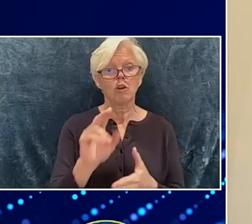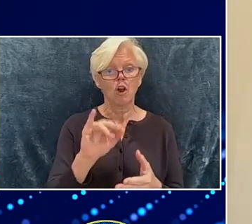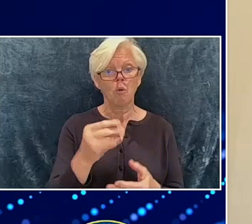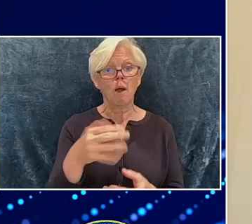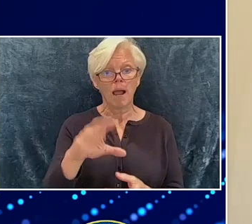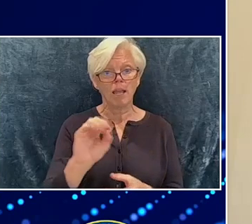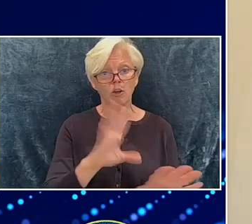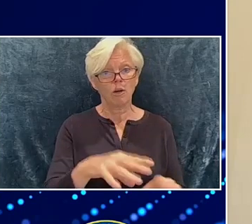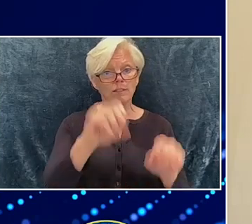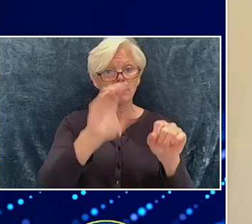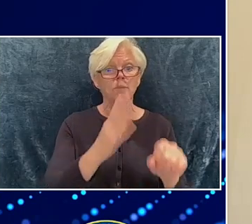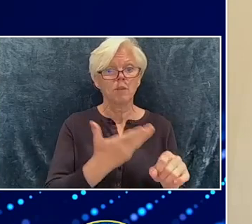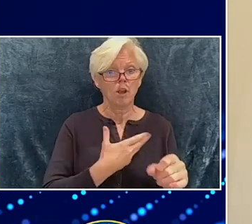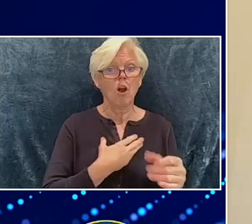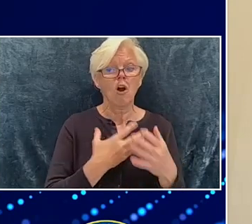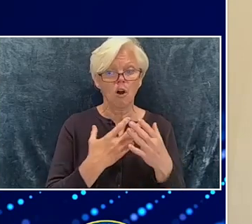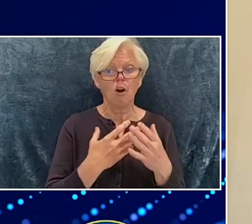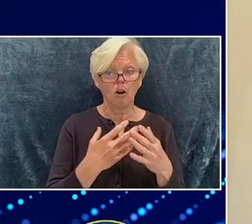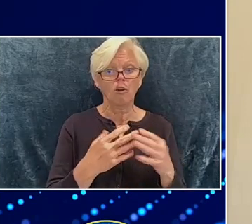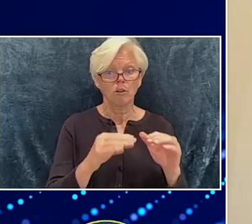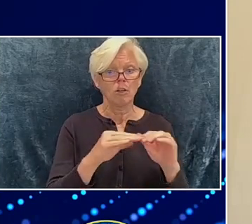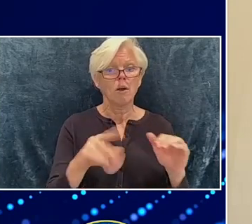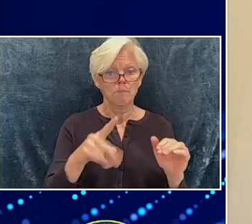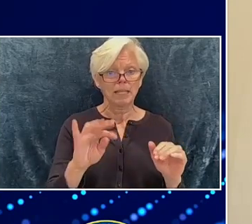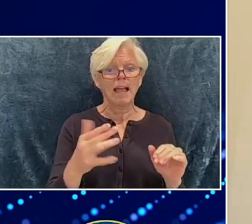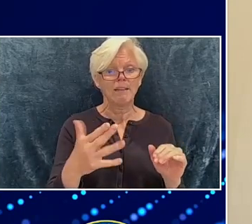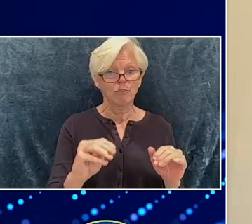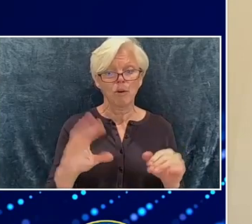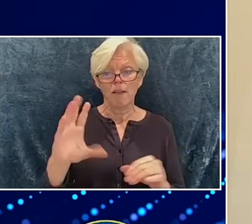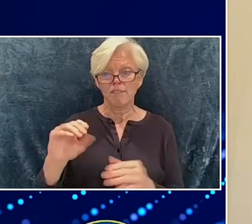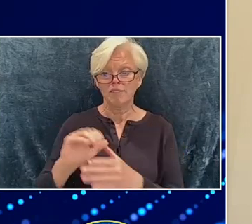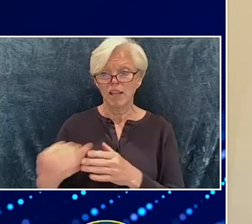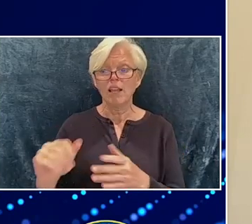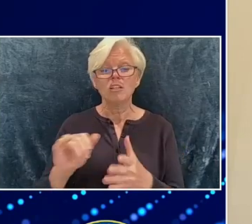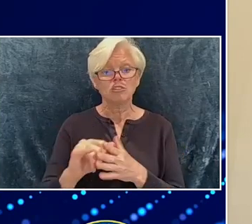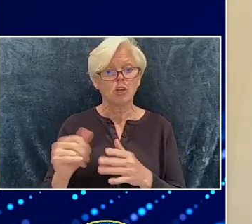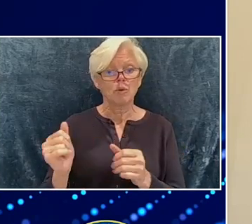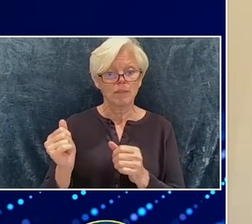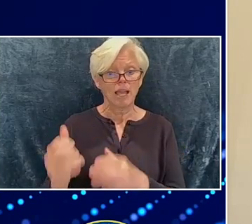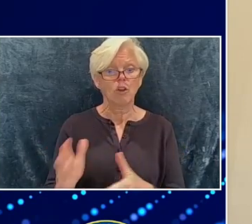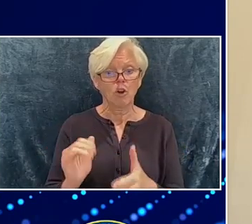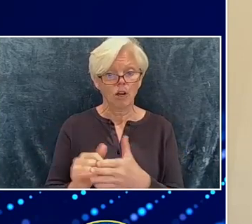a $50 student price. This led to a cascade of communication demands from the bookstore that increased